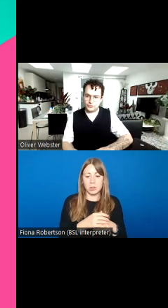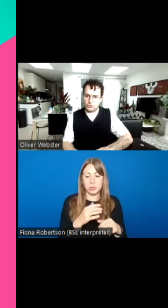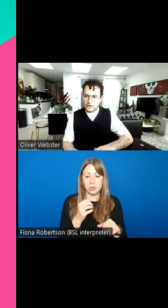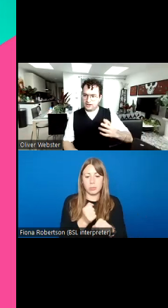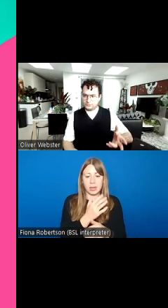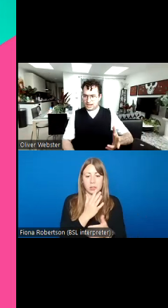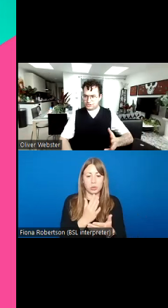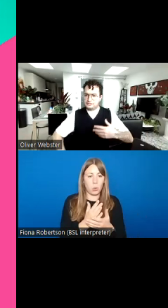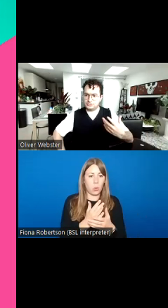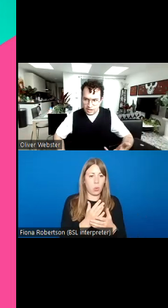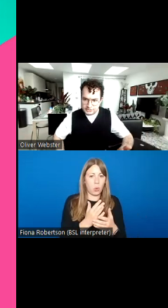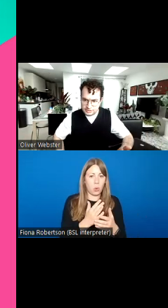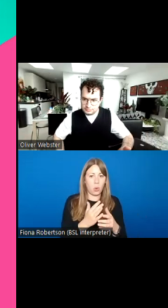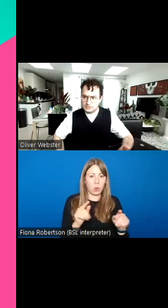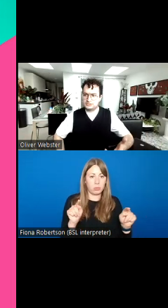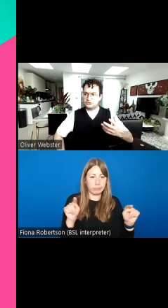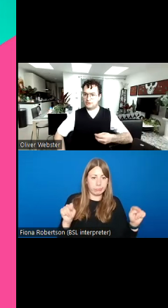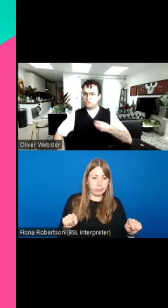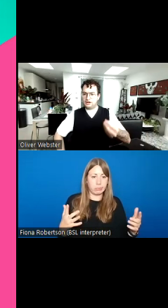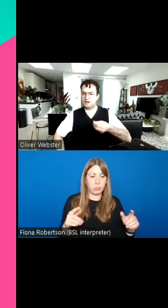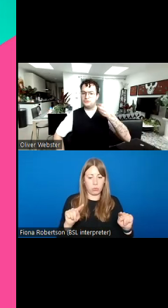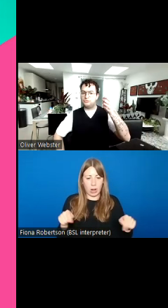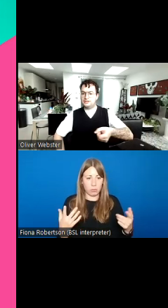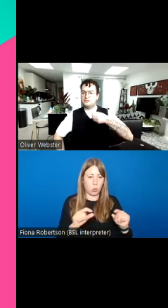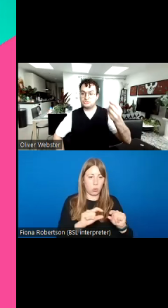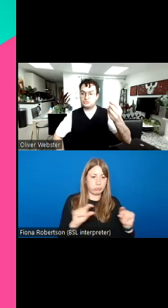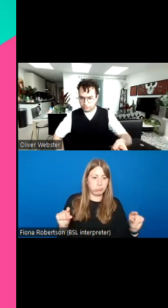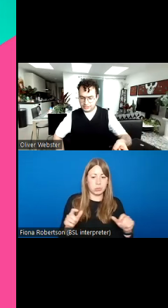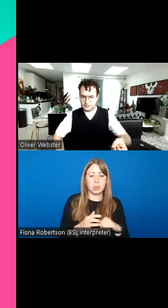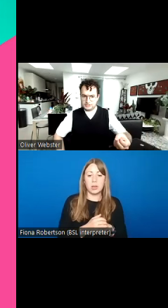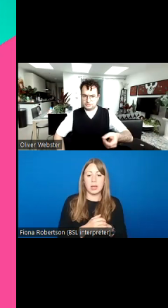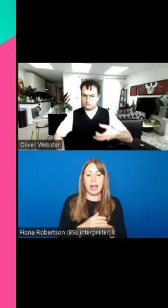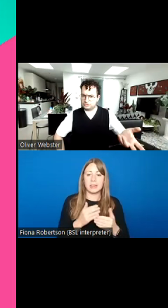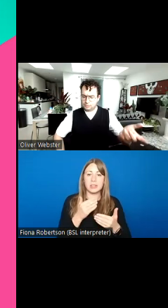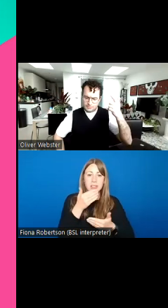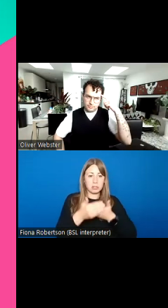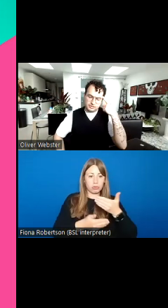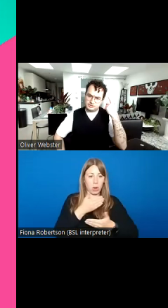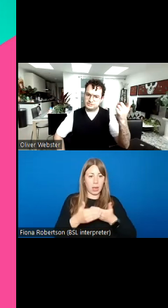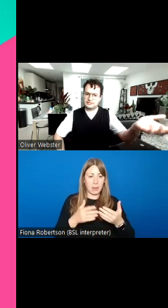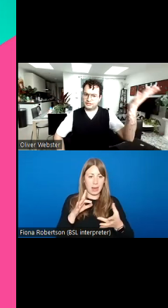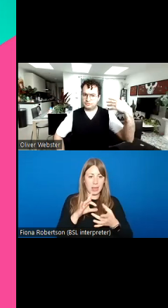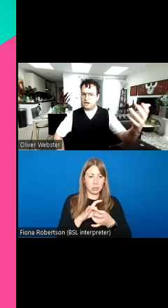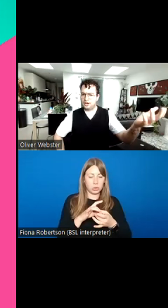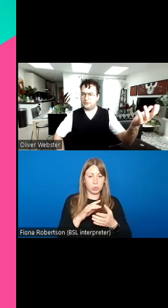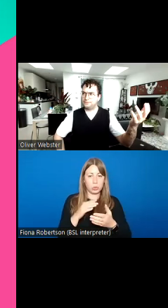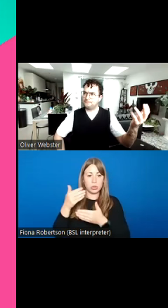When it comes to actually describing them, describe what they are within the story. For example, I remember years ago